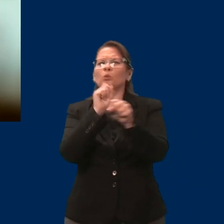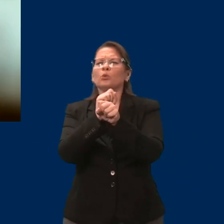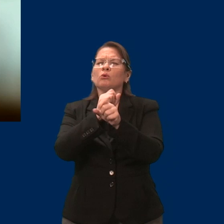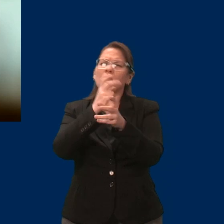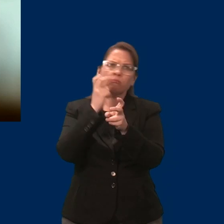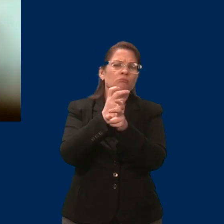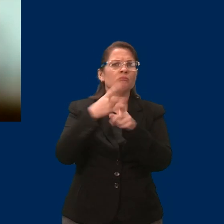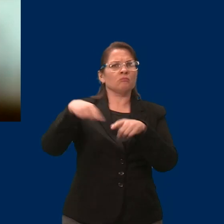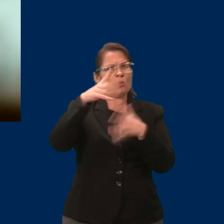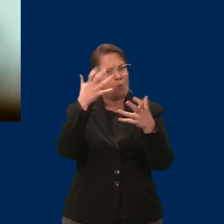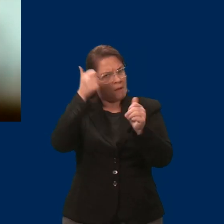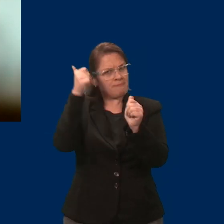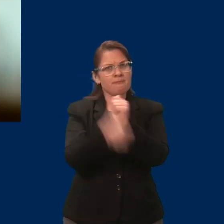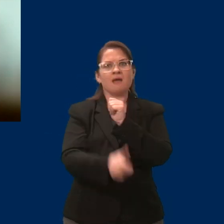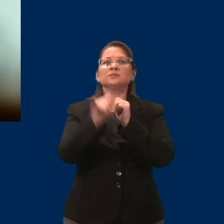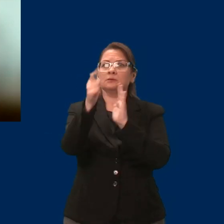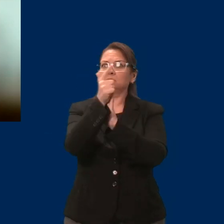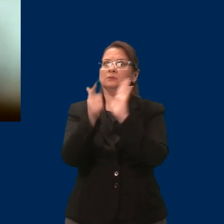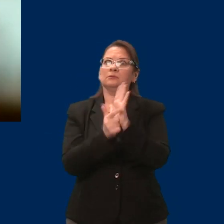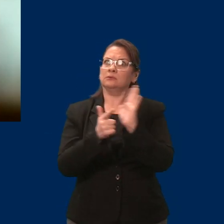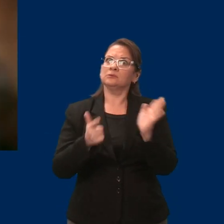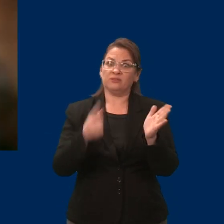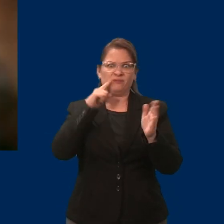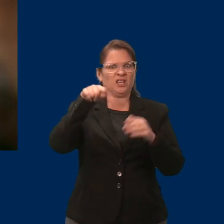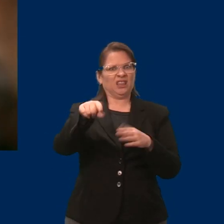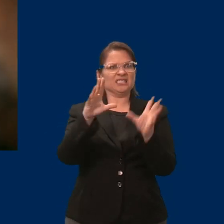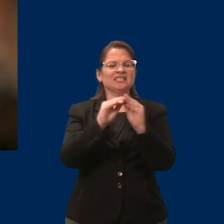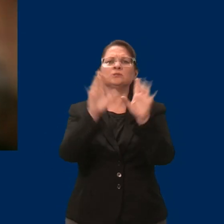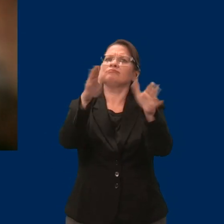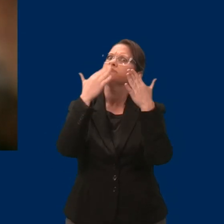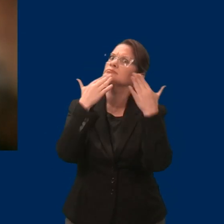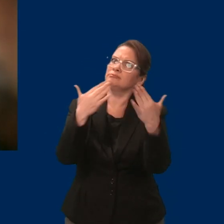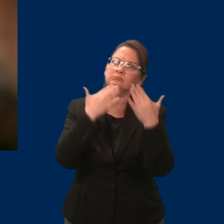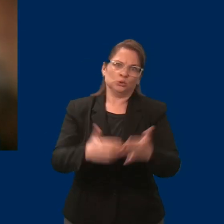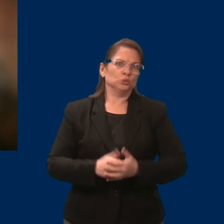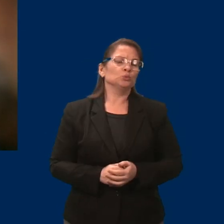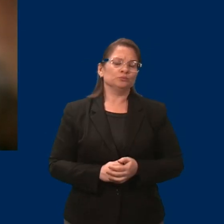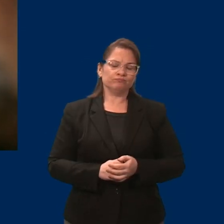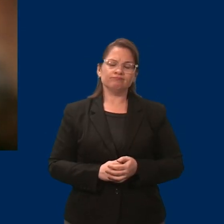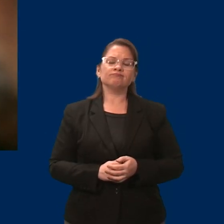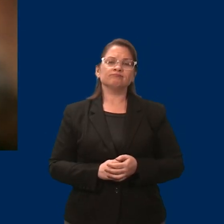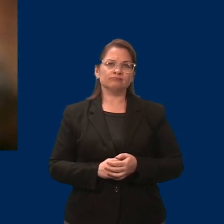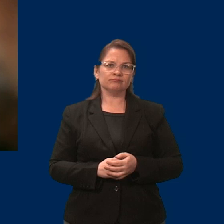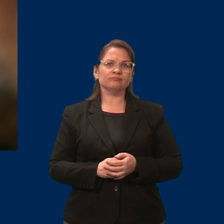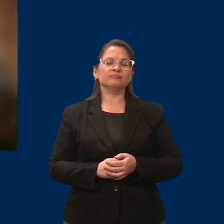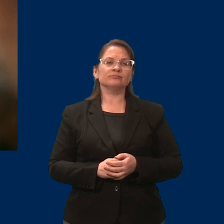Thank you so much, again, for having me. (Erica) Thank you, Representative Reyer.